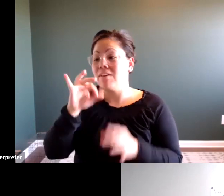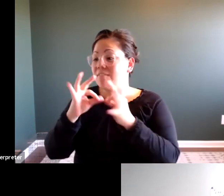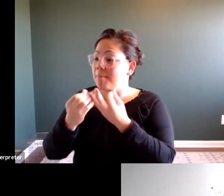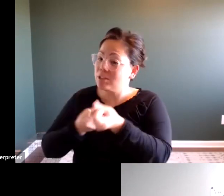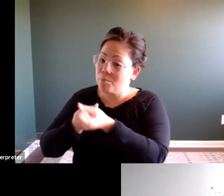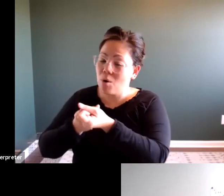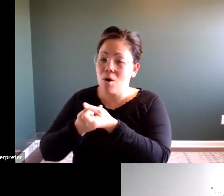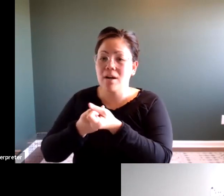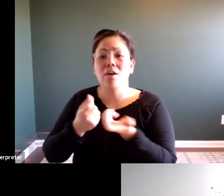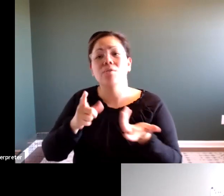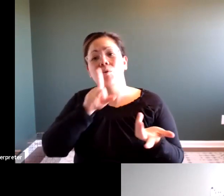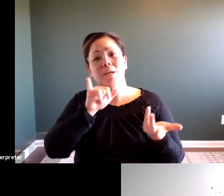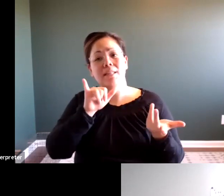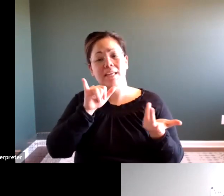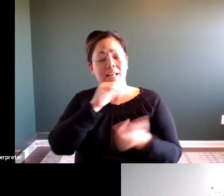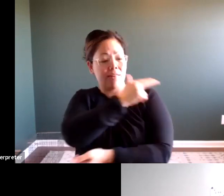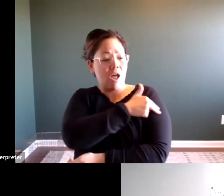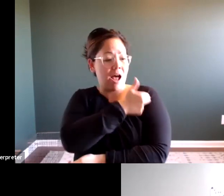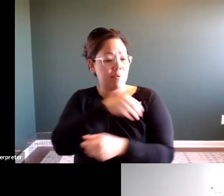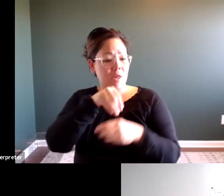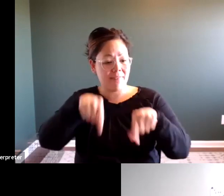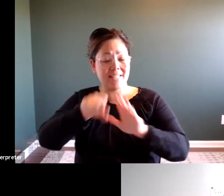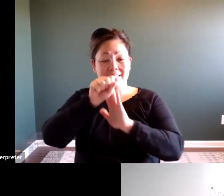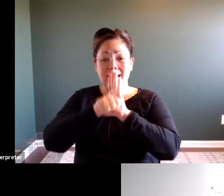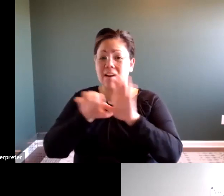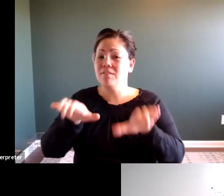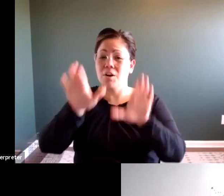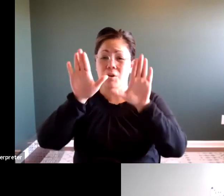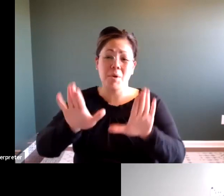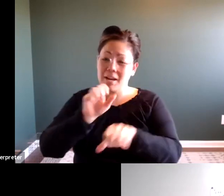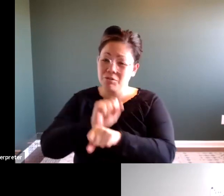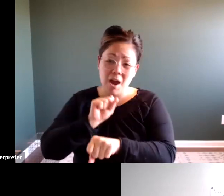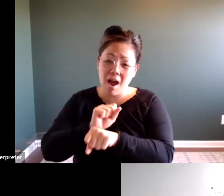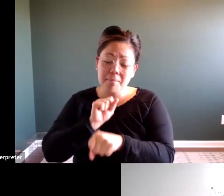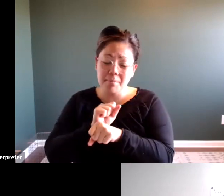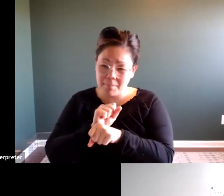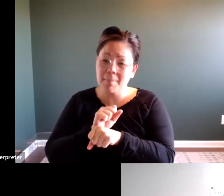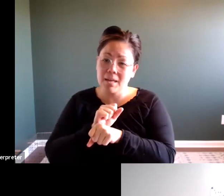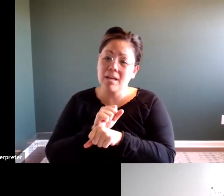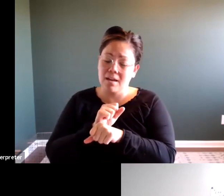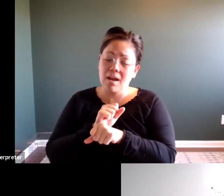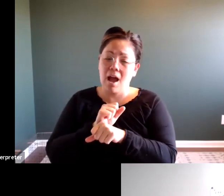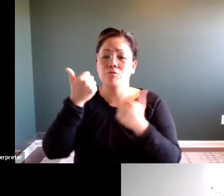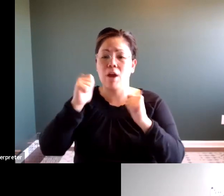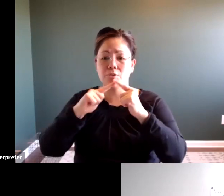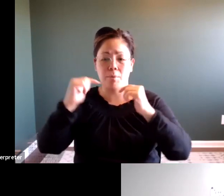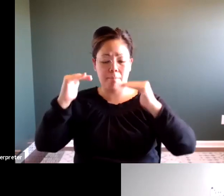So, you know my, the hospitals in the state have done a great job of balancing the risks